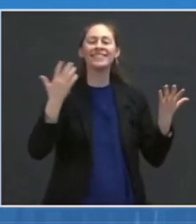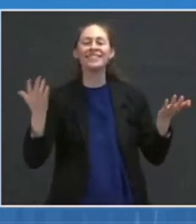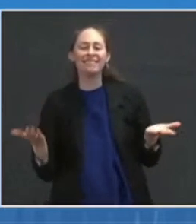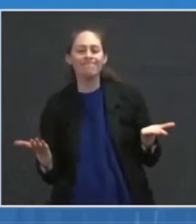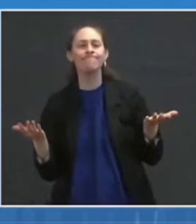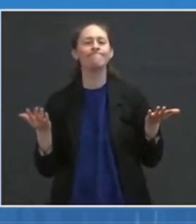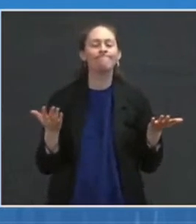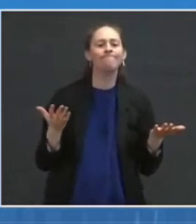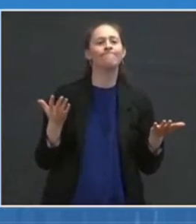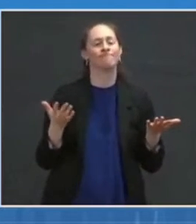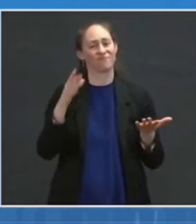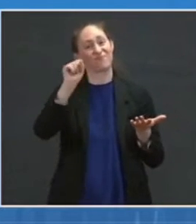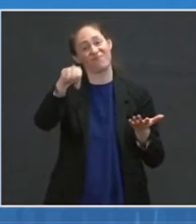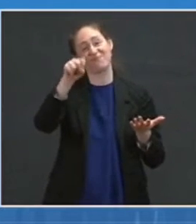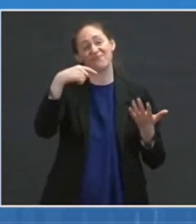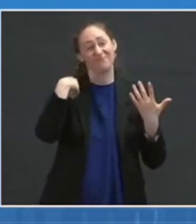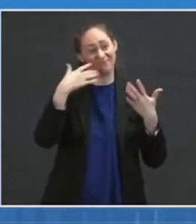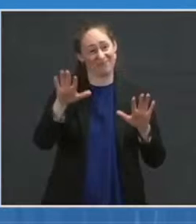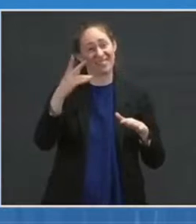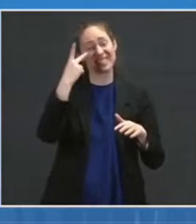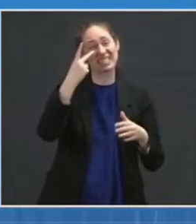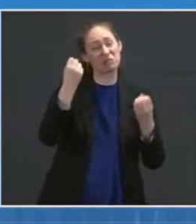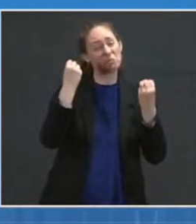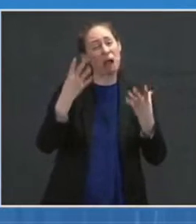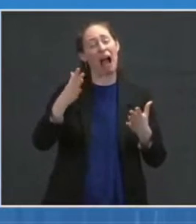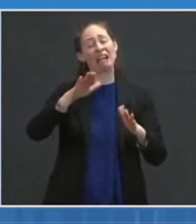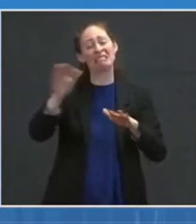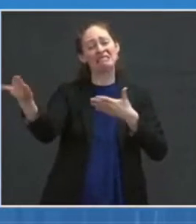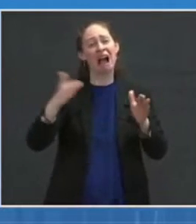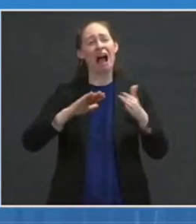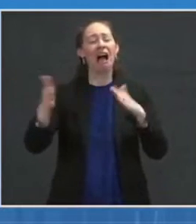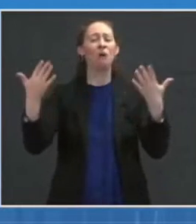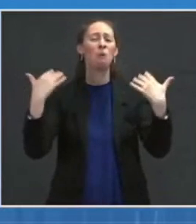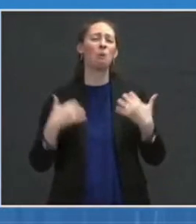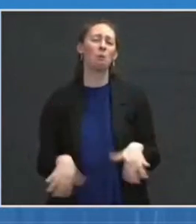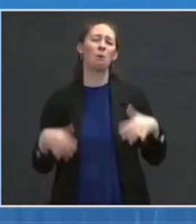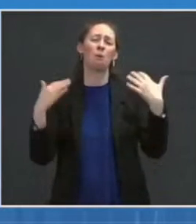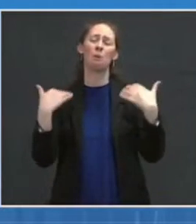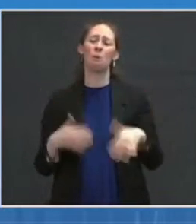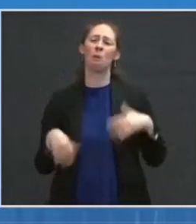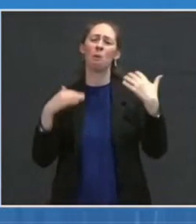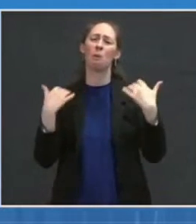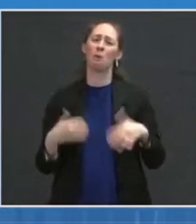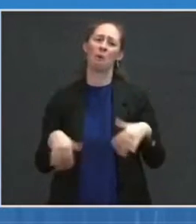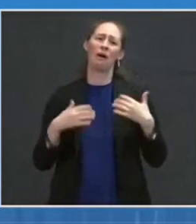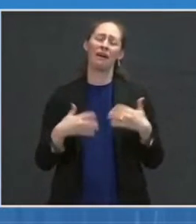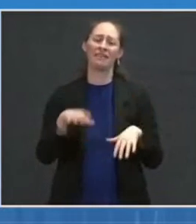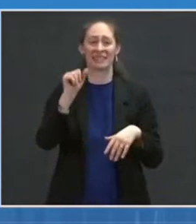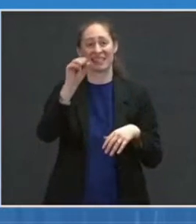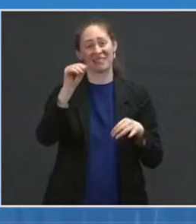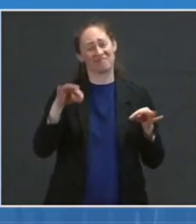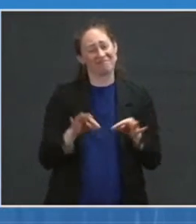I THINK WE ARE GOING TO HAVE A LOT OF WORK TO DO IN THIS COUNTRY OVER THE YEARS I HAD TO TRY TO MAKE UP THE LOSSES WE